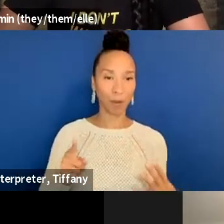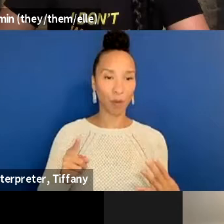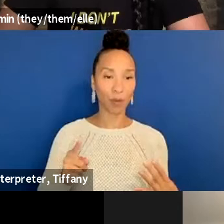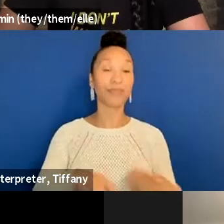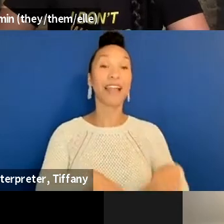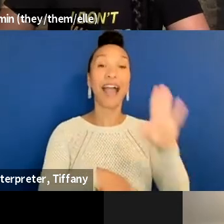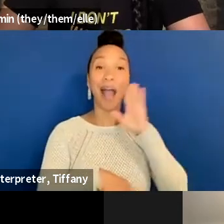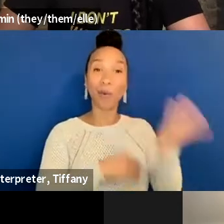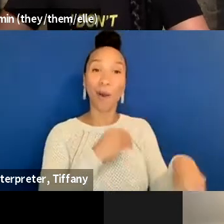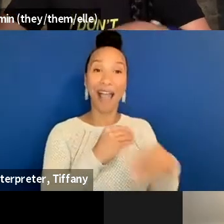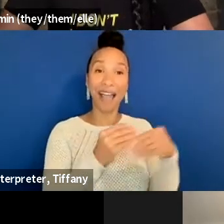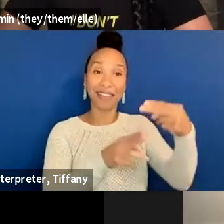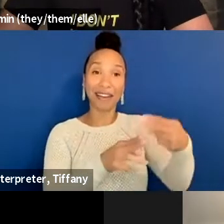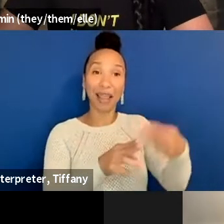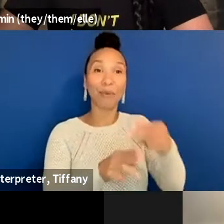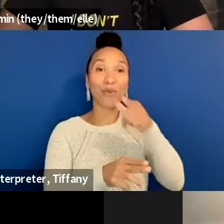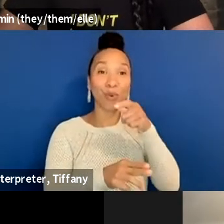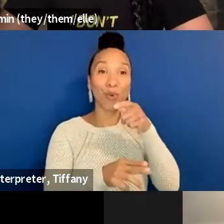Benjamin (they/them/elle): isn't adopted person themselves.